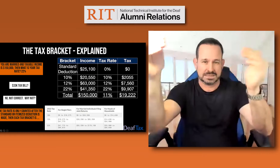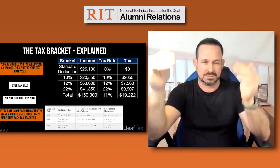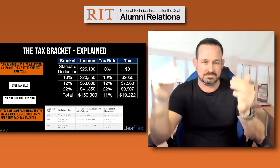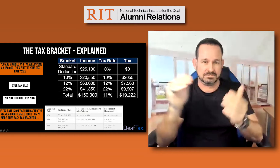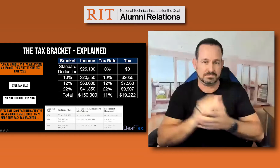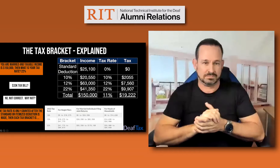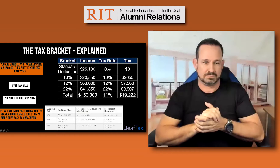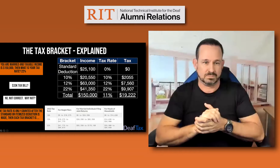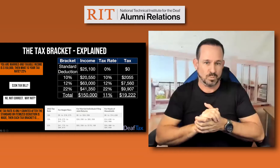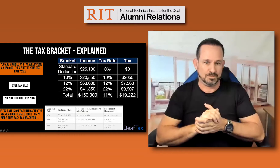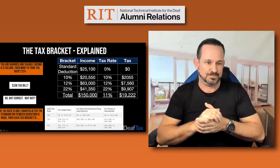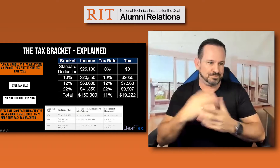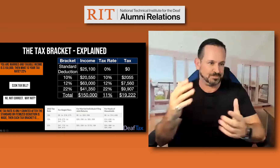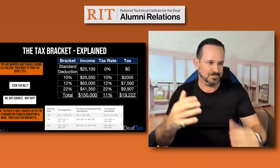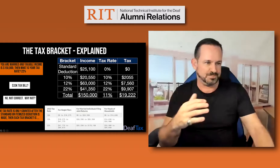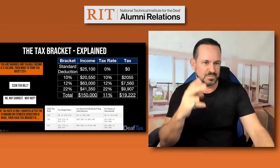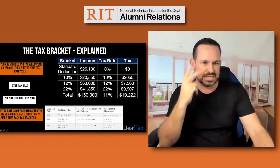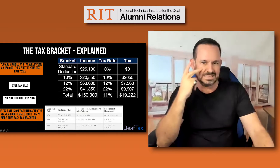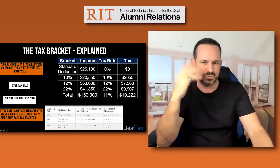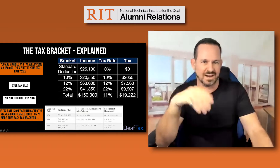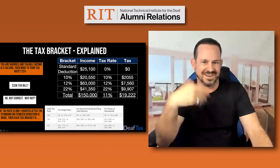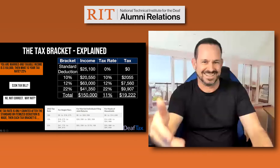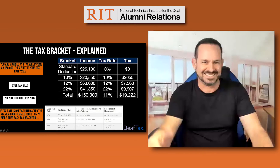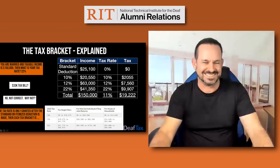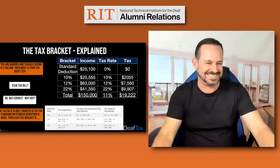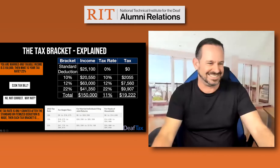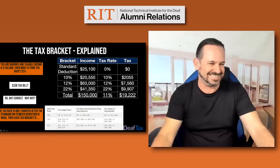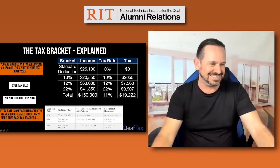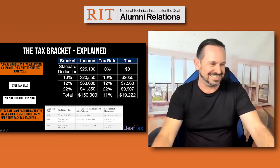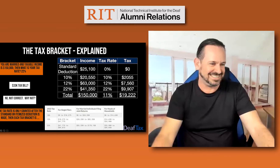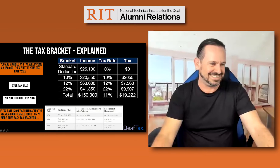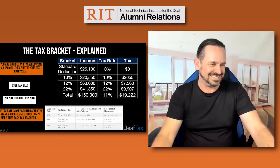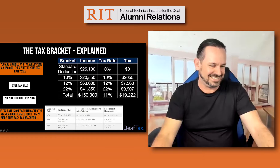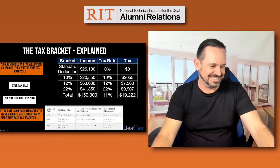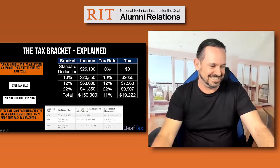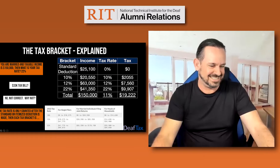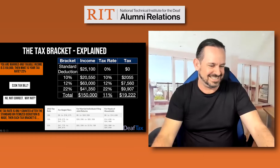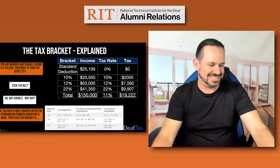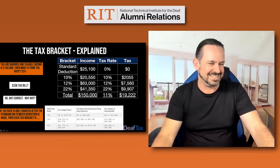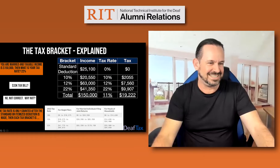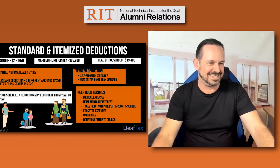And the tax brackets do change as you go up in income.